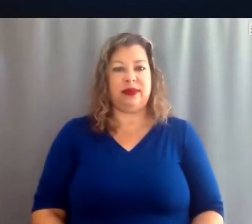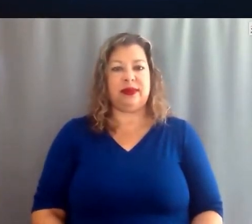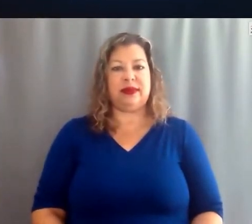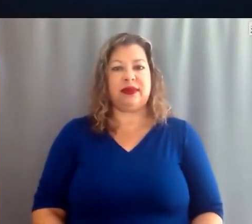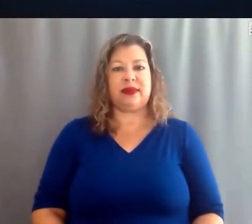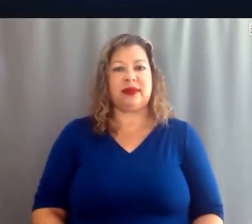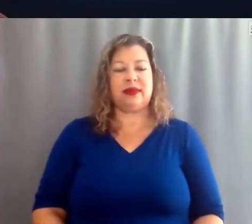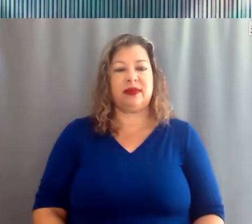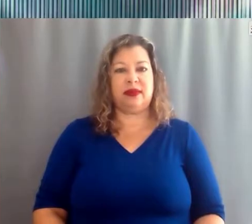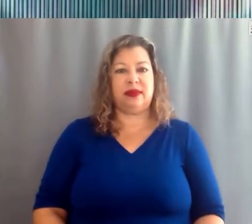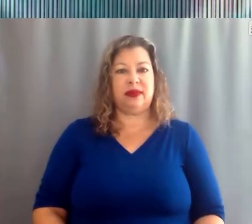ever before.